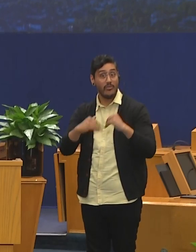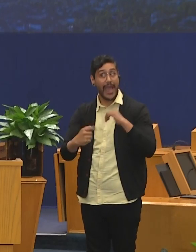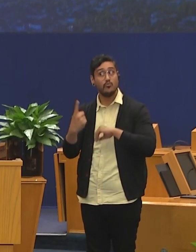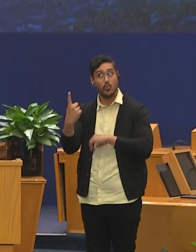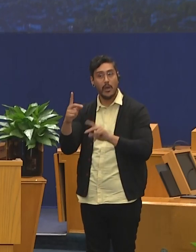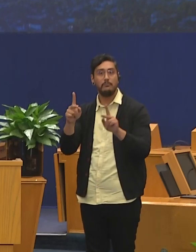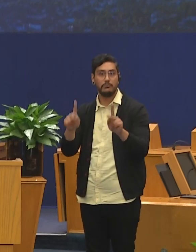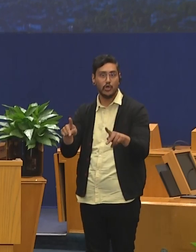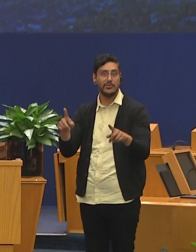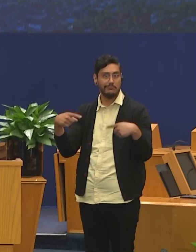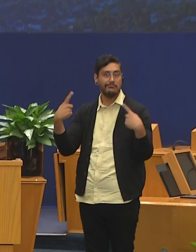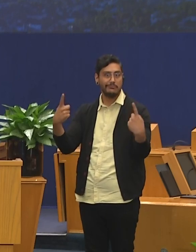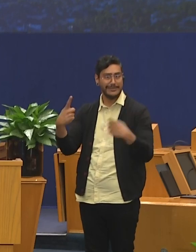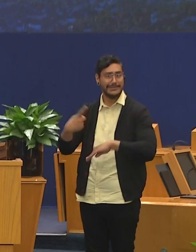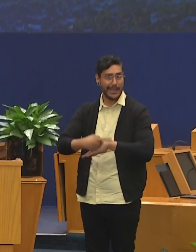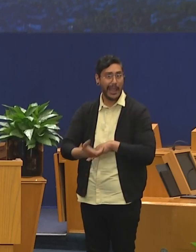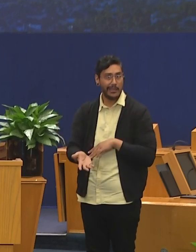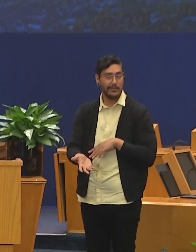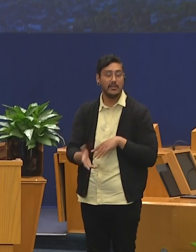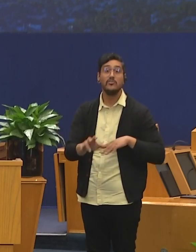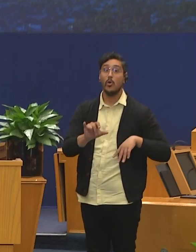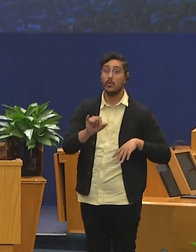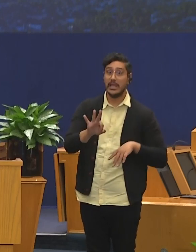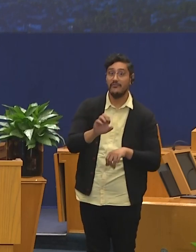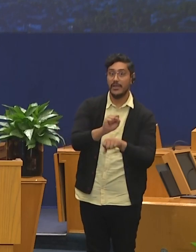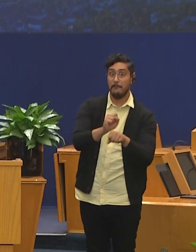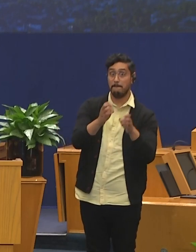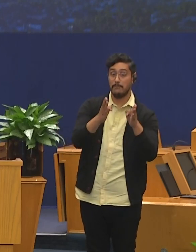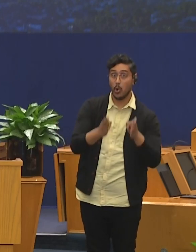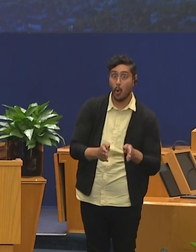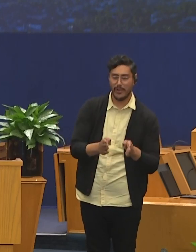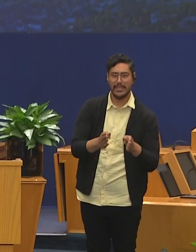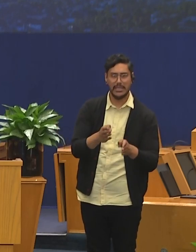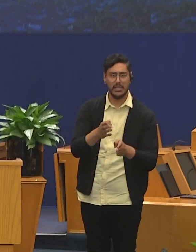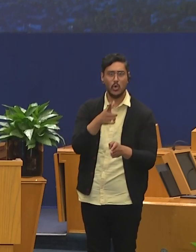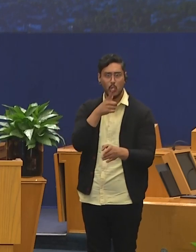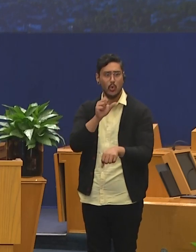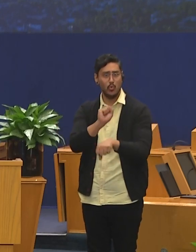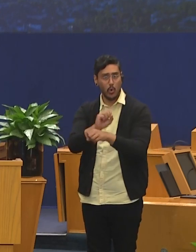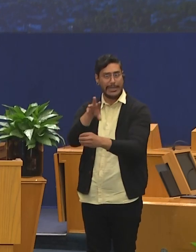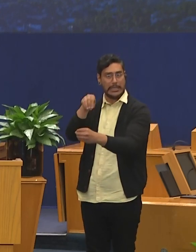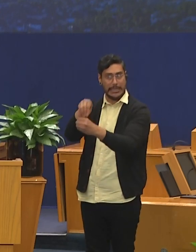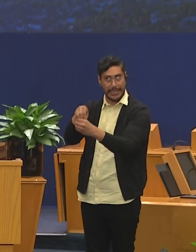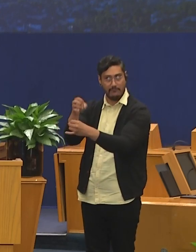THAN ONE PERSON DURING THE DAY.